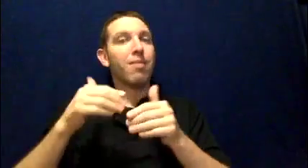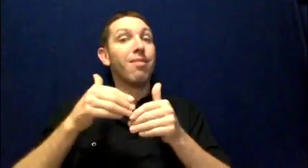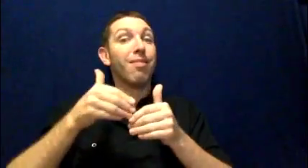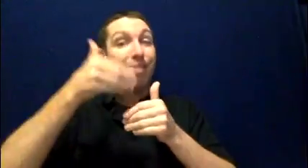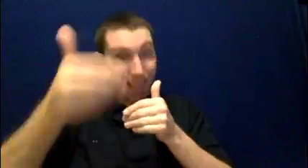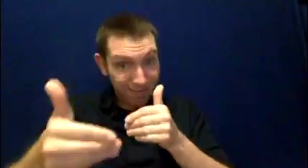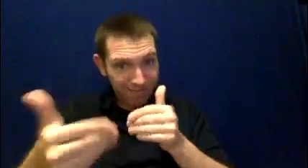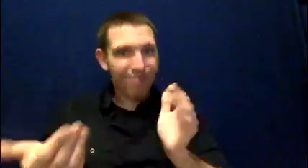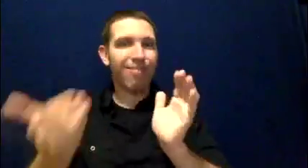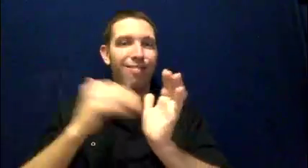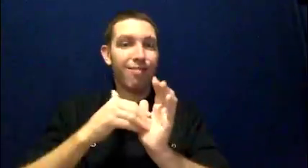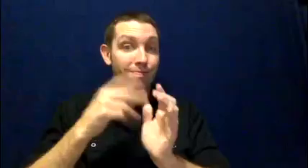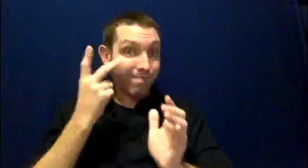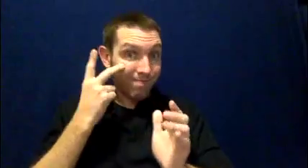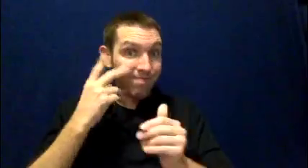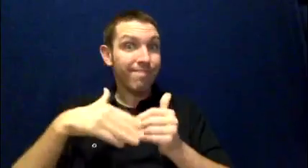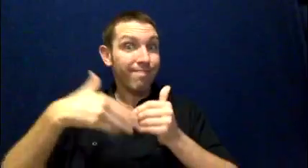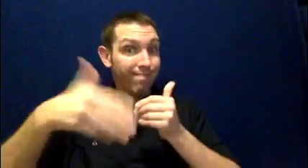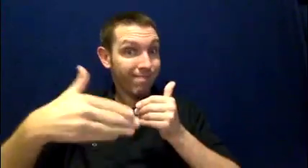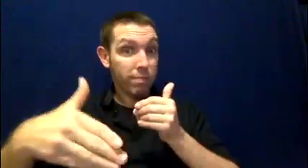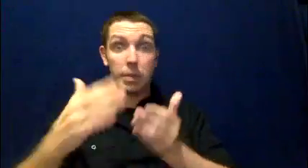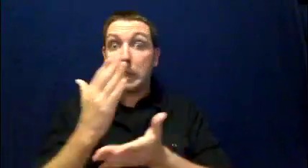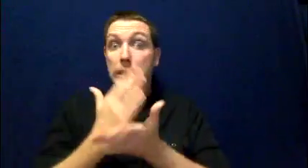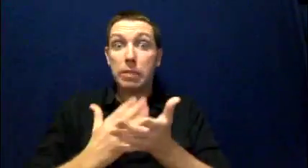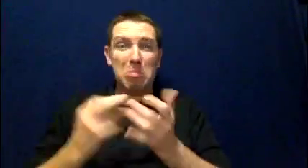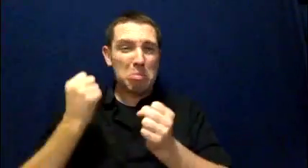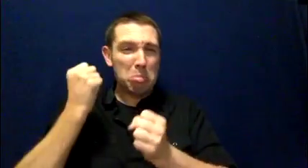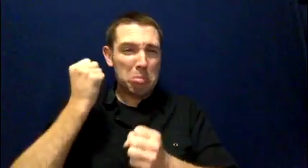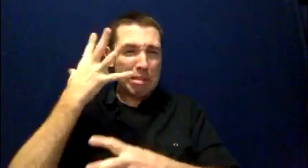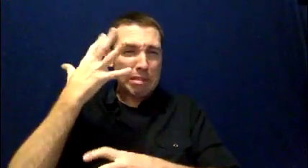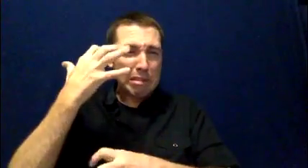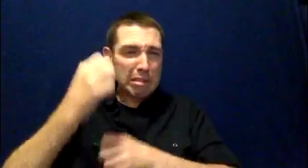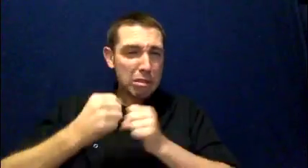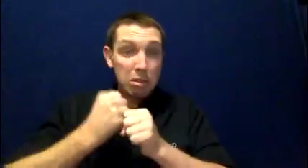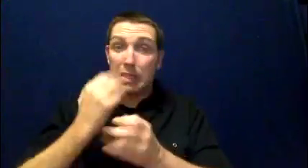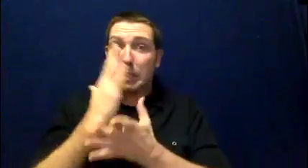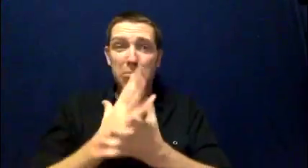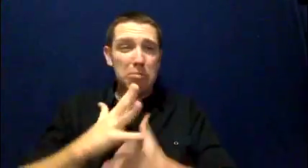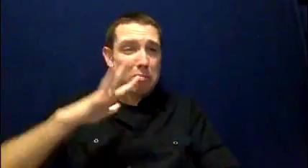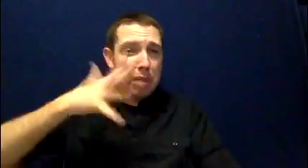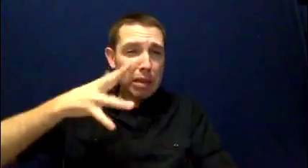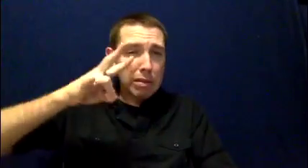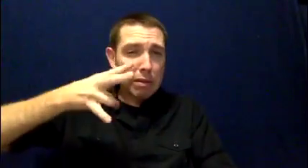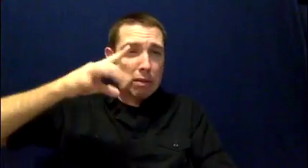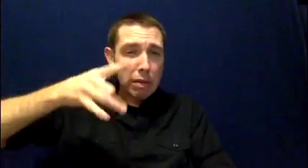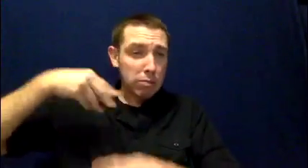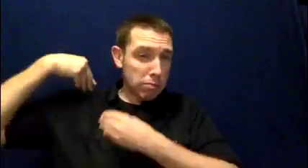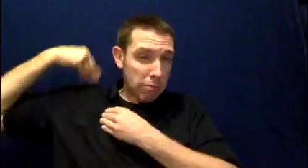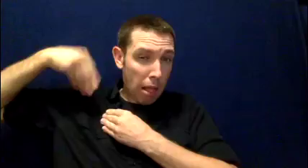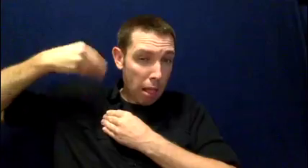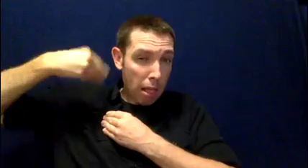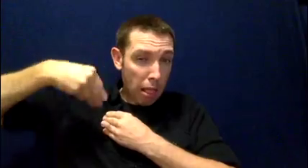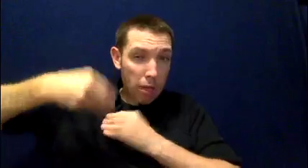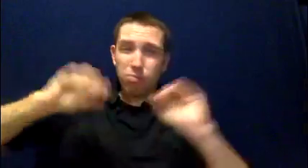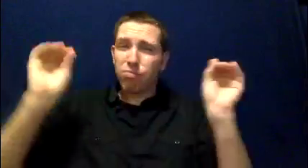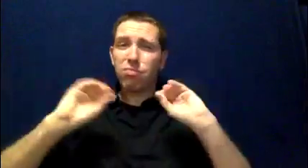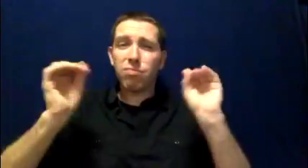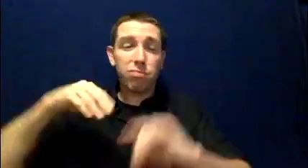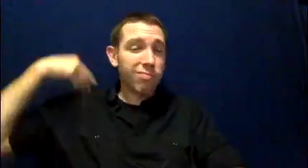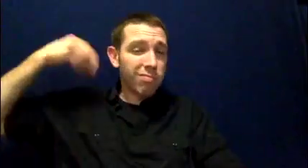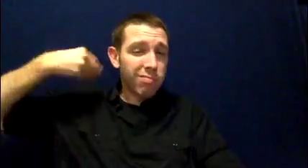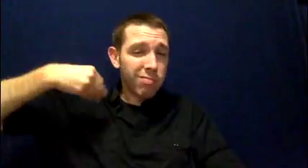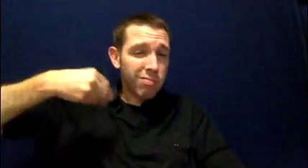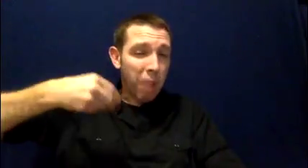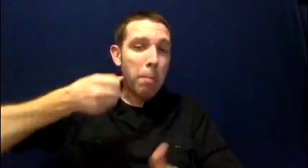That Usher gene could be passed on through multiple generations - 5, 7, 8 generations -